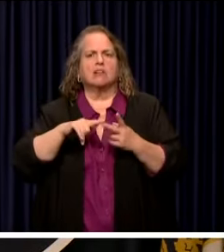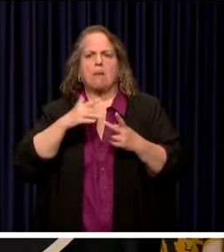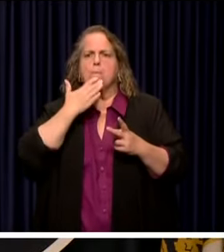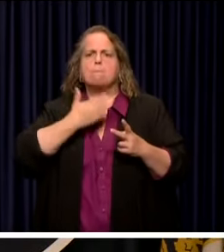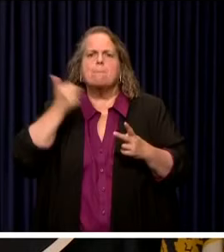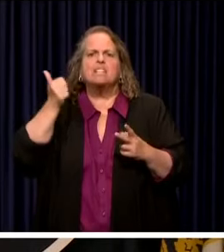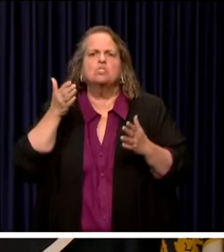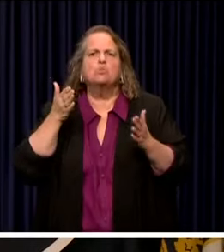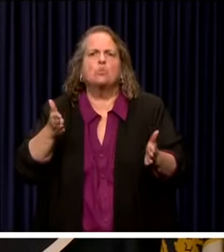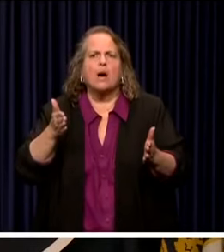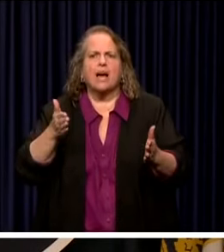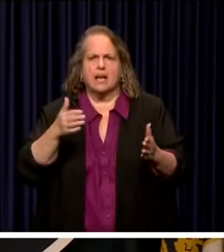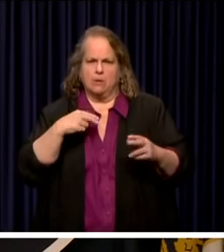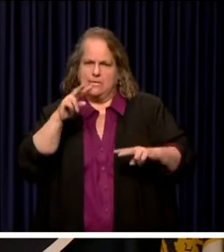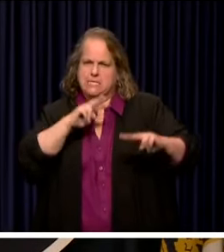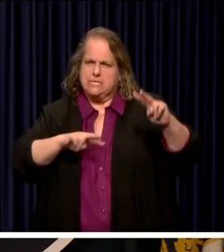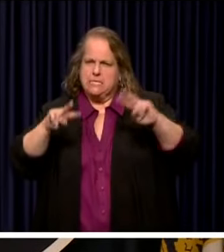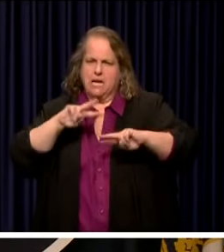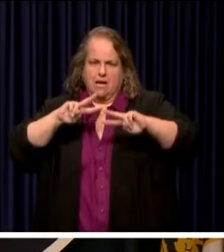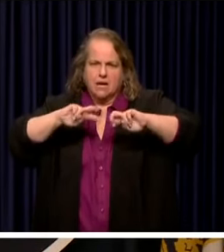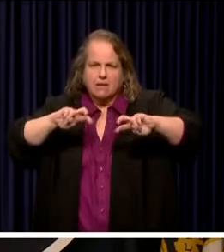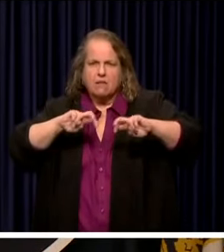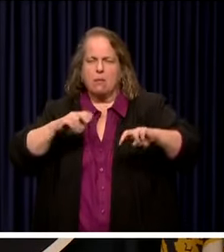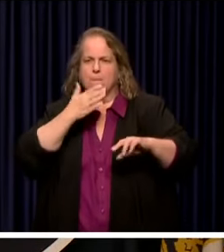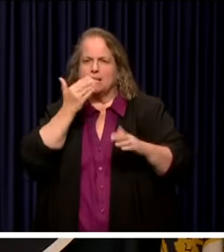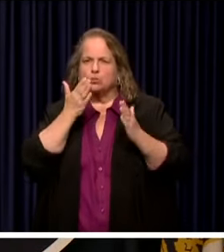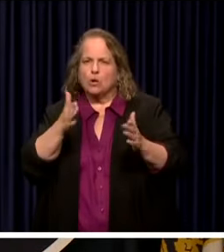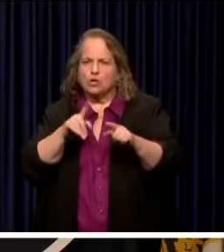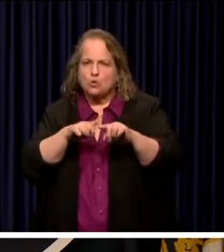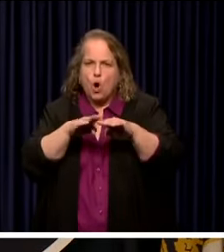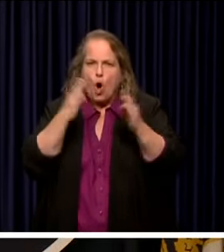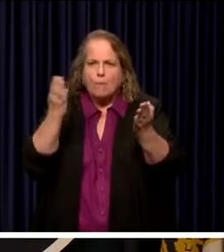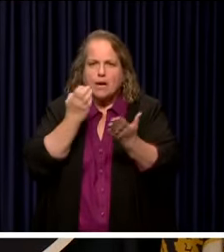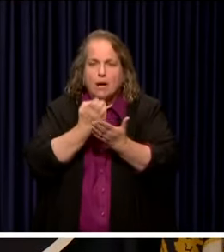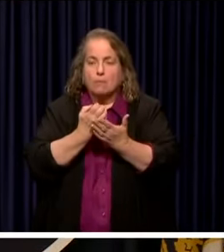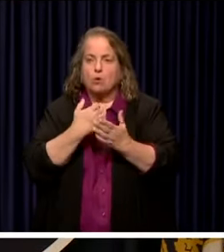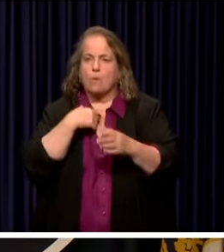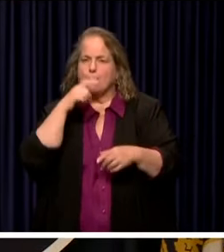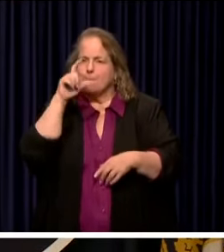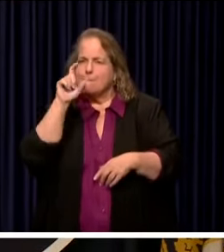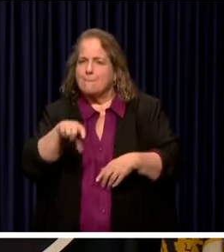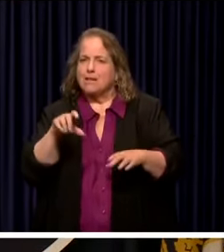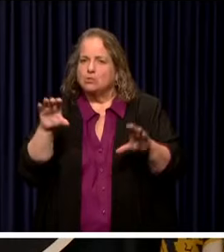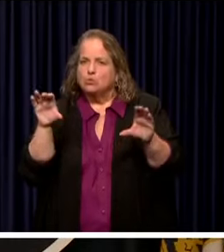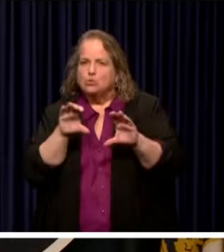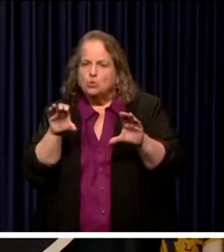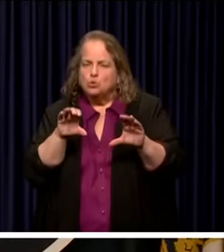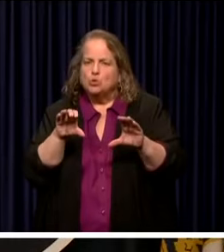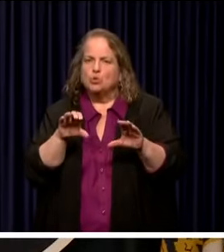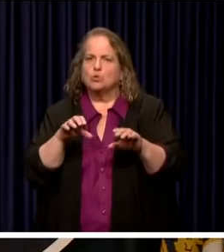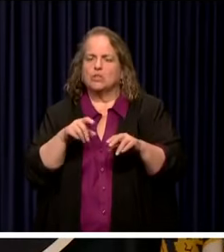ALL RIGHT.